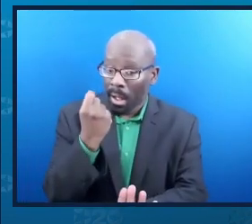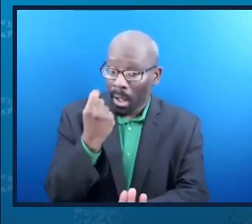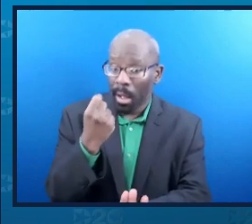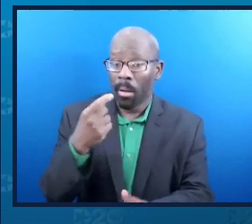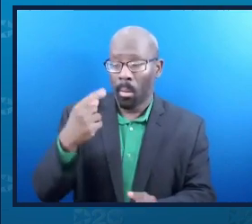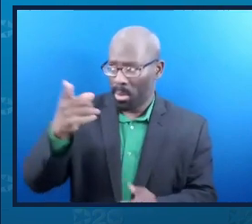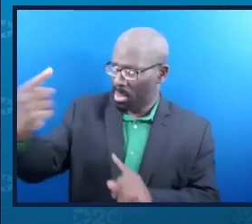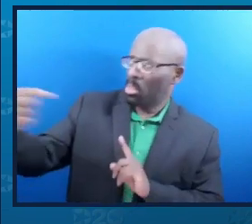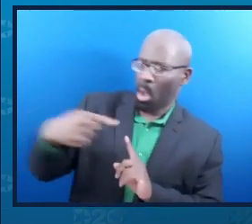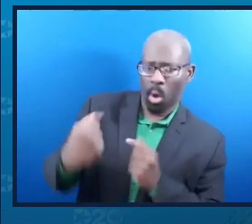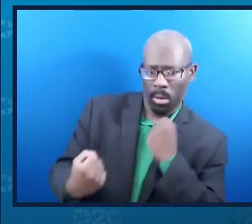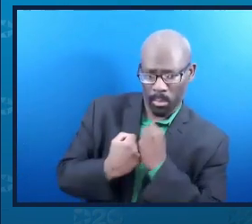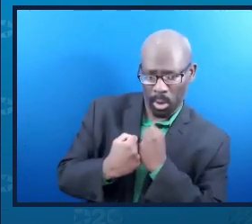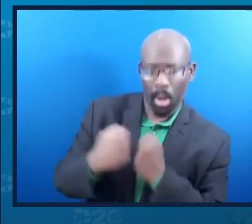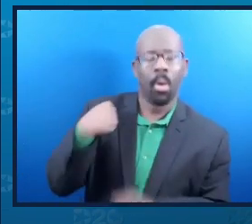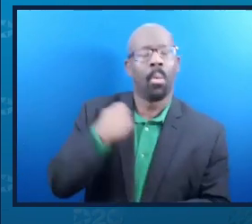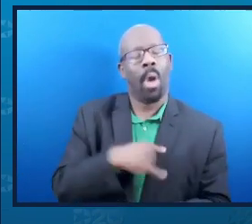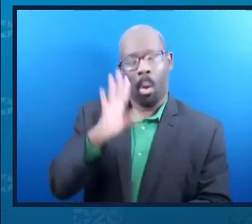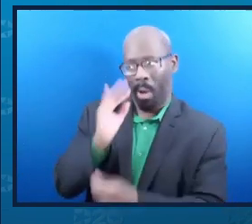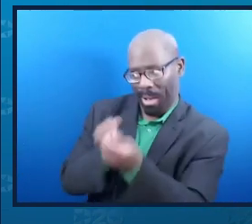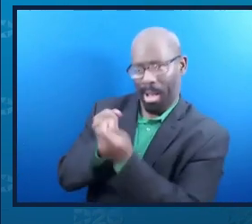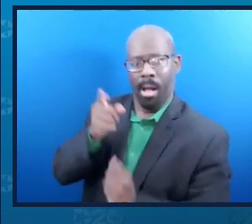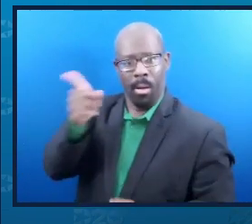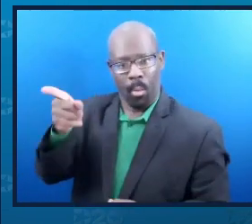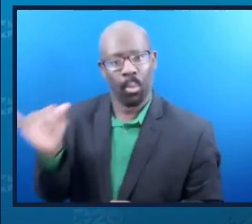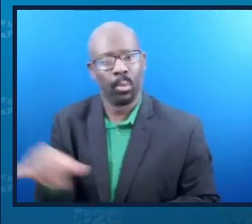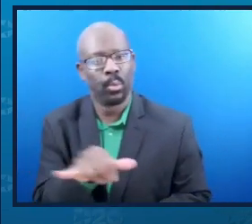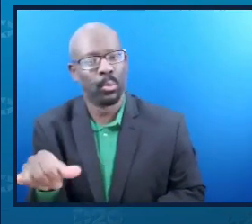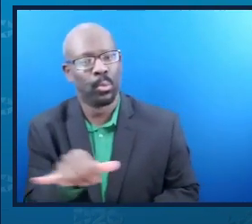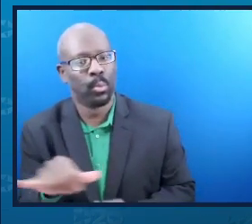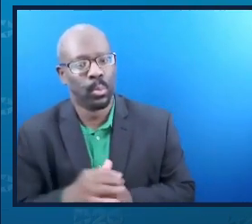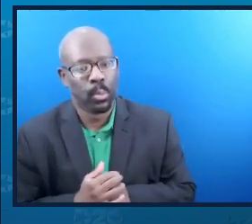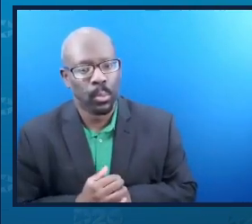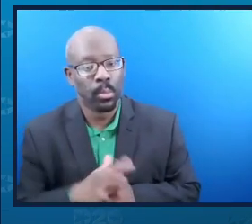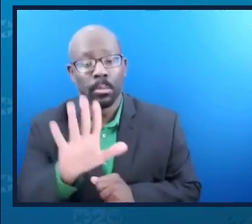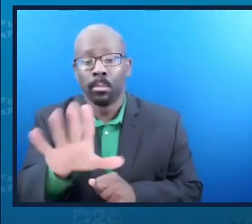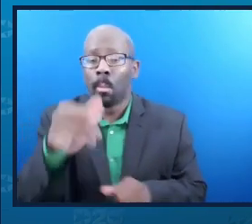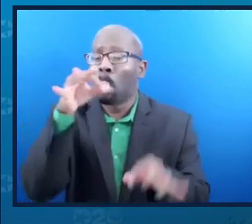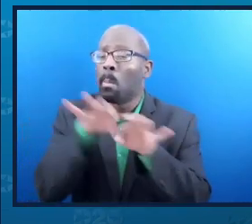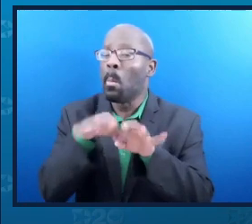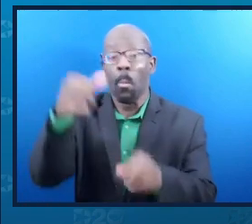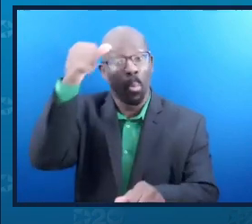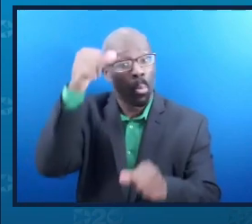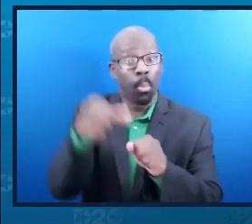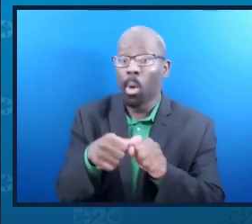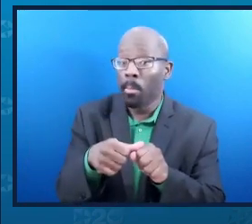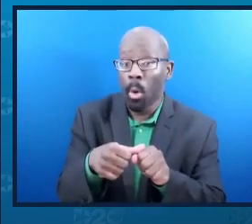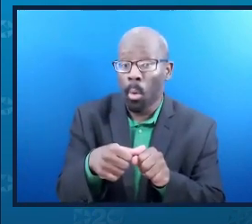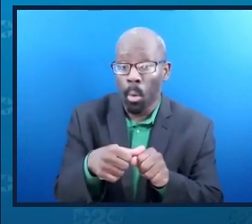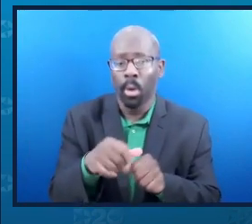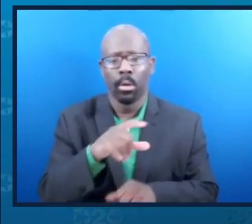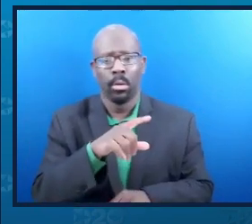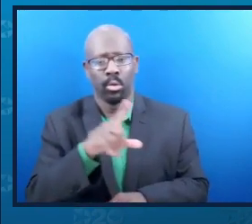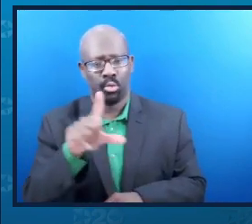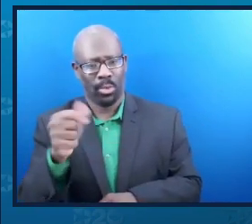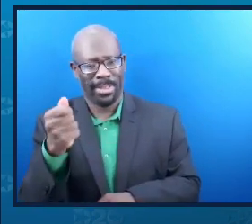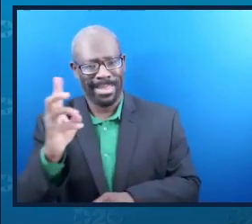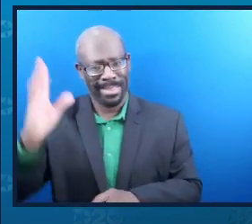WE MUST ELECT JOE BIDEN. WE WAS THERE FOR ME AND HE WILL BE WILLING FOR YOU, TOO. WHEN WHEN TRUMP ASKED WHAT DO